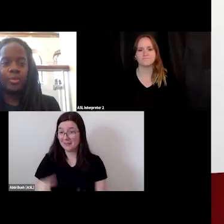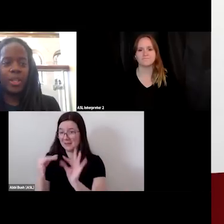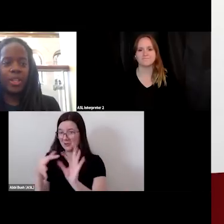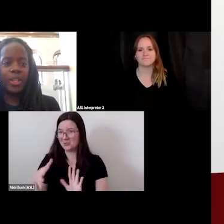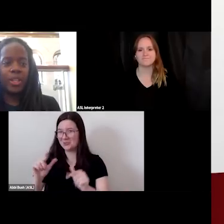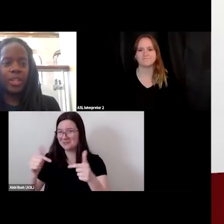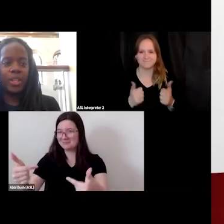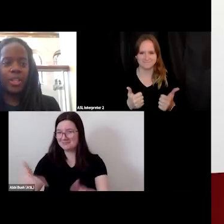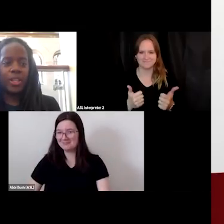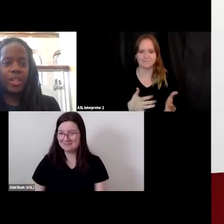Thank you everyone.